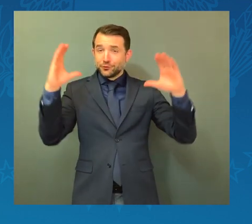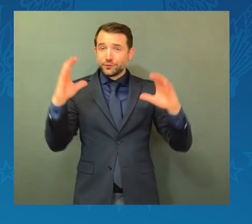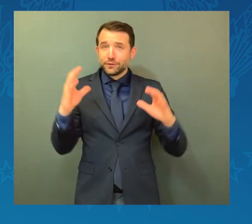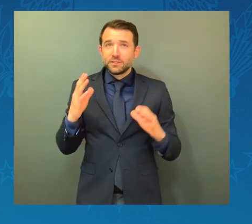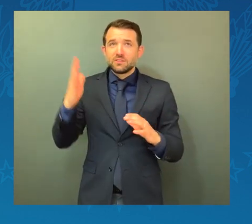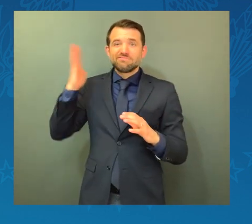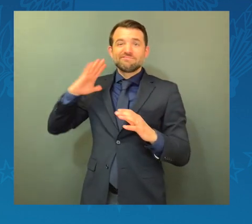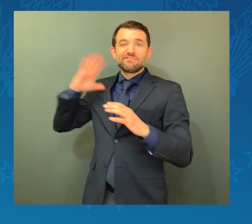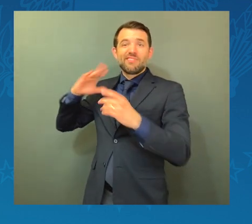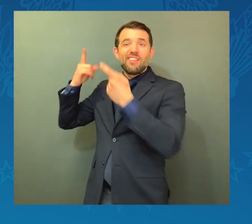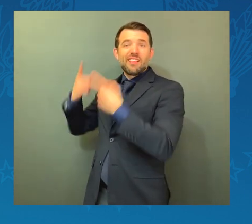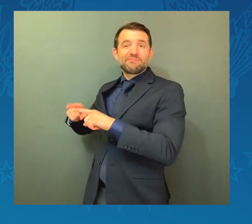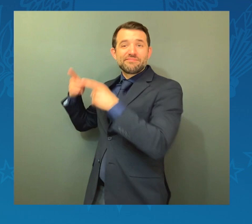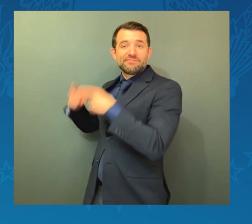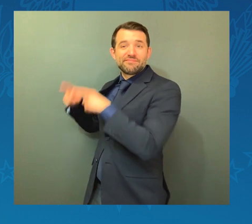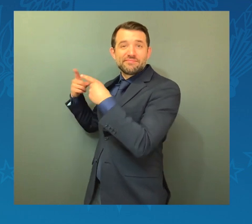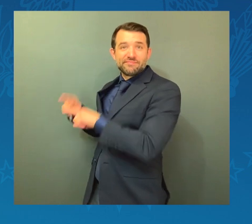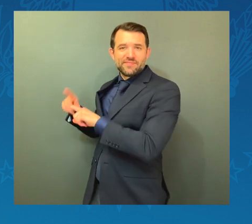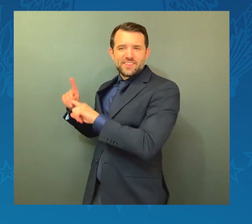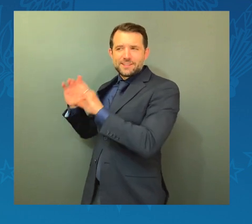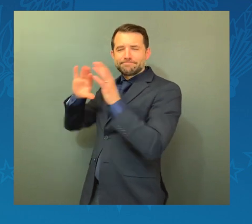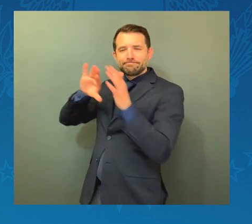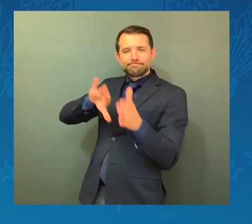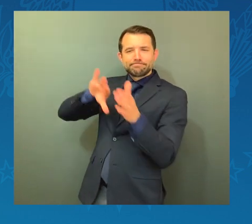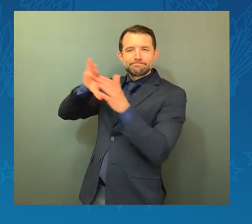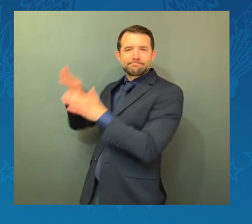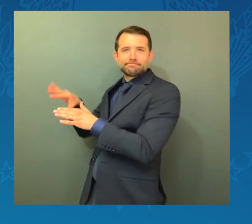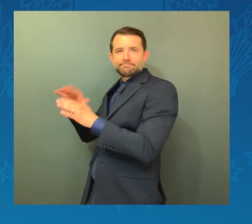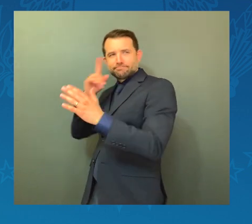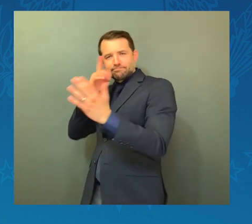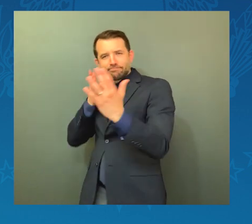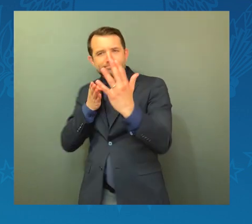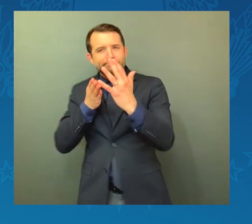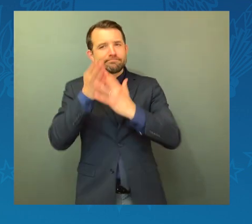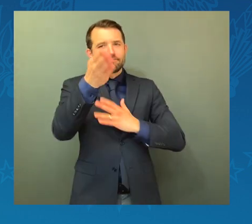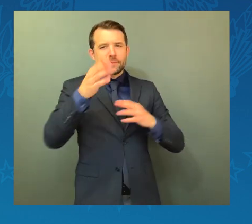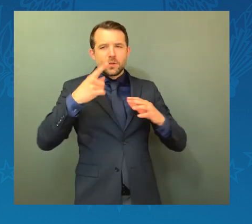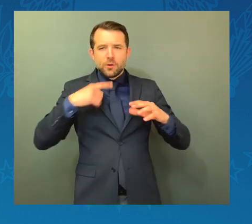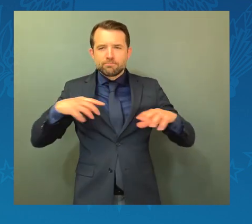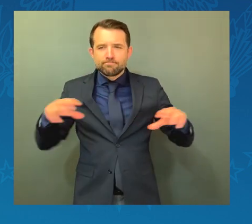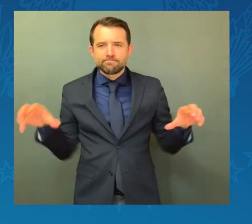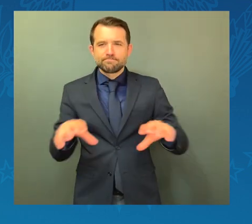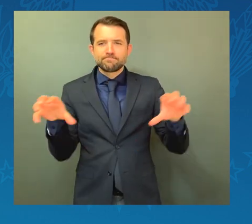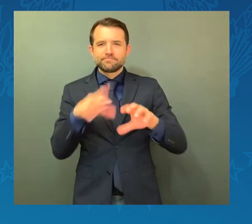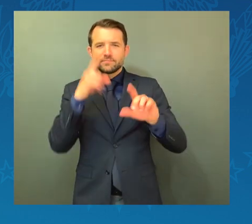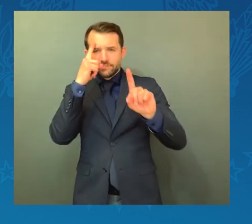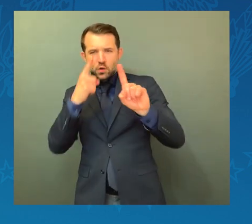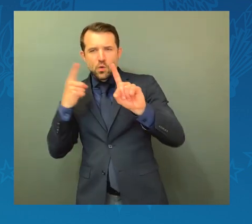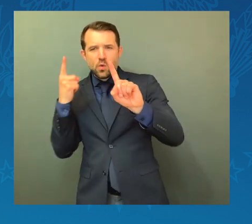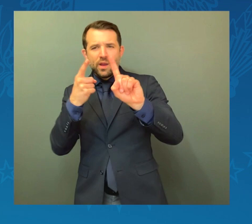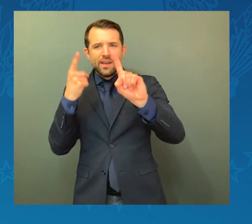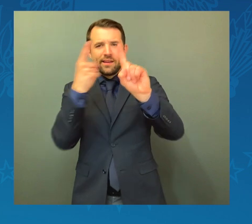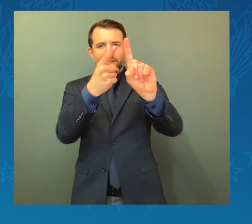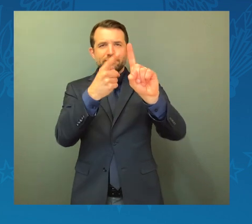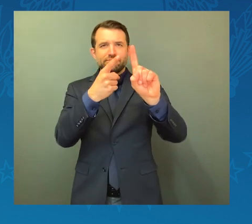People with the ambition and the aspiration to transform dreams into reality: